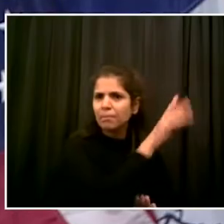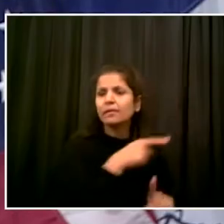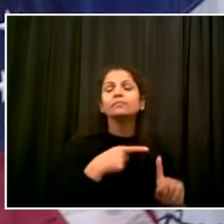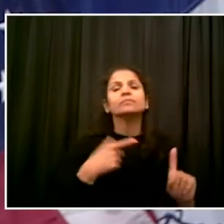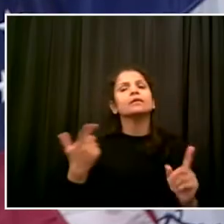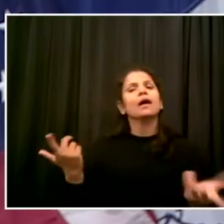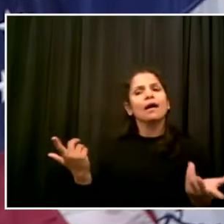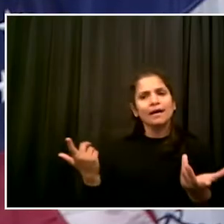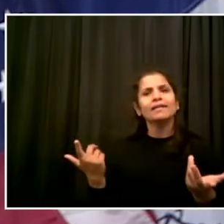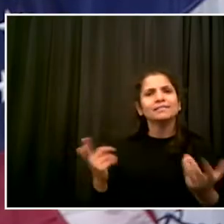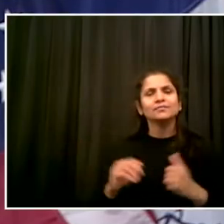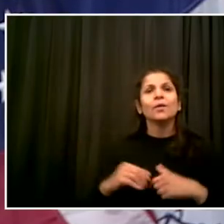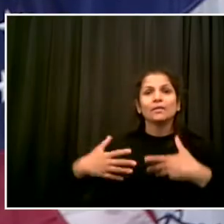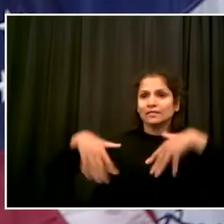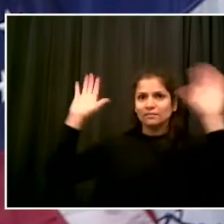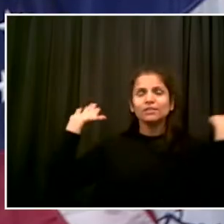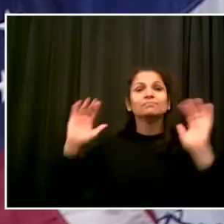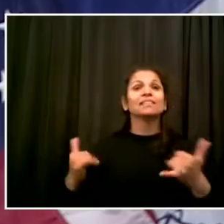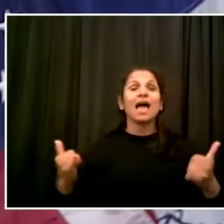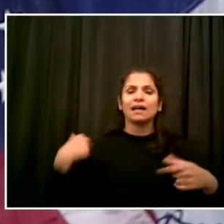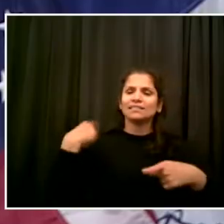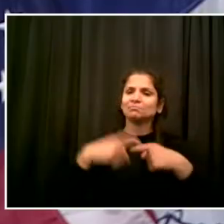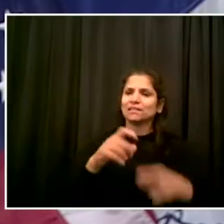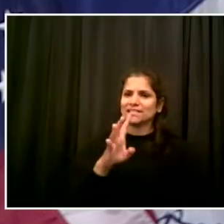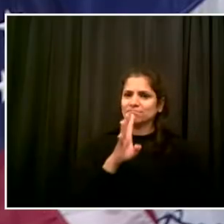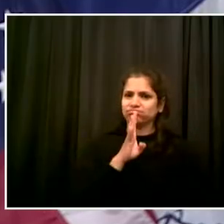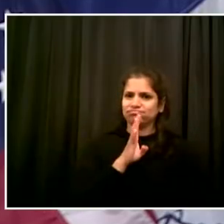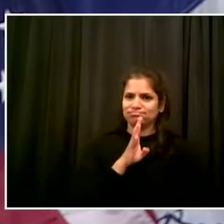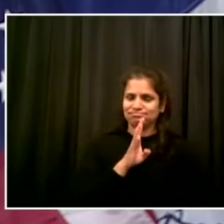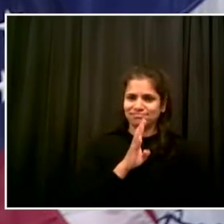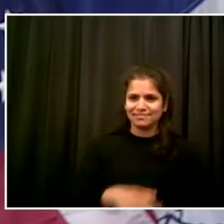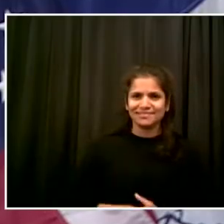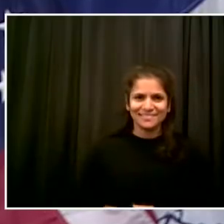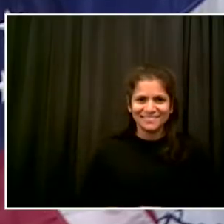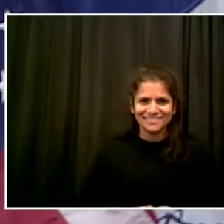SIGN FOR THE TFUUROFE THE CITY.